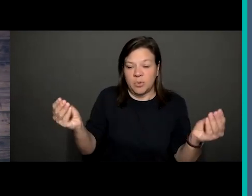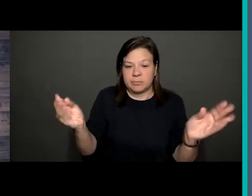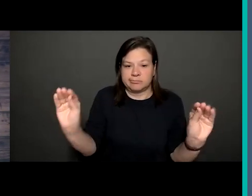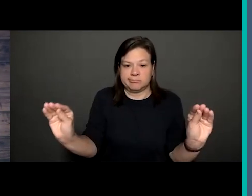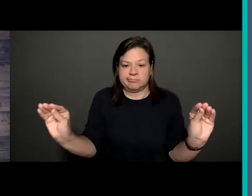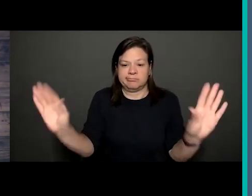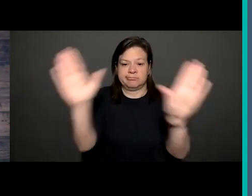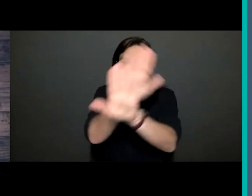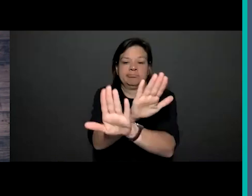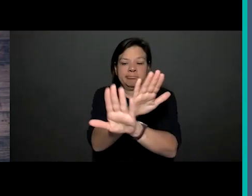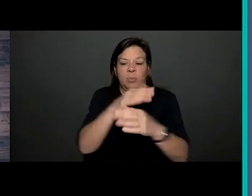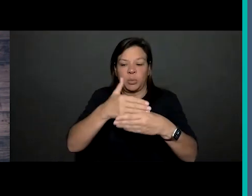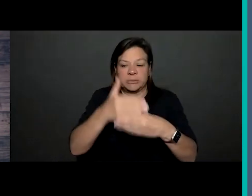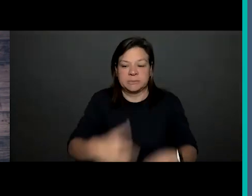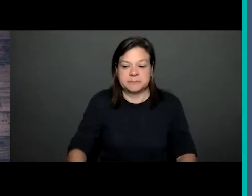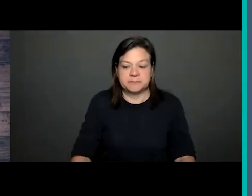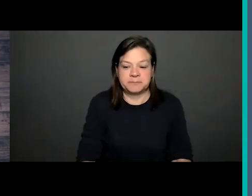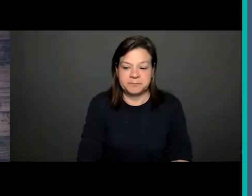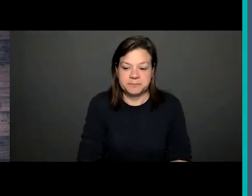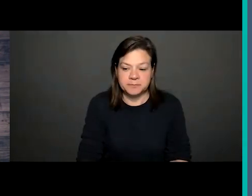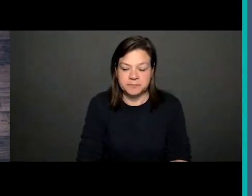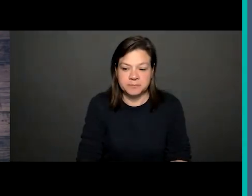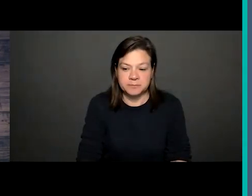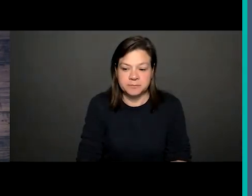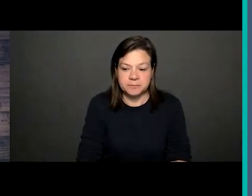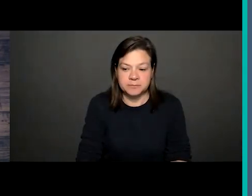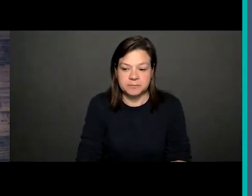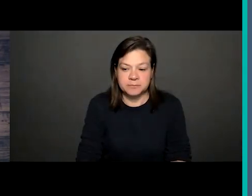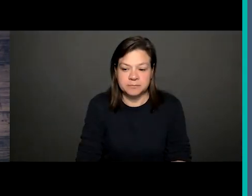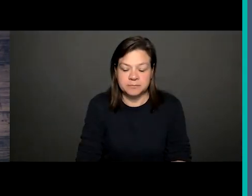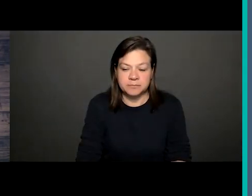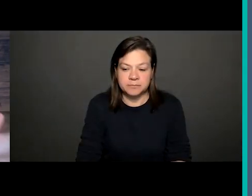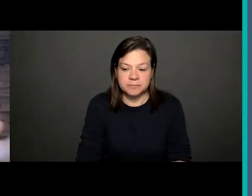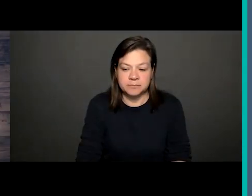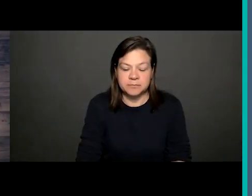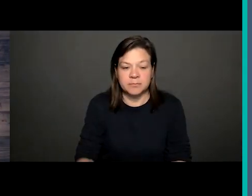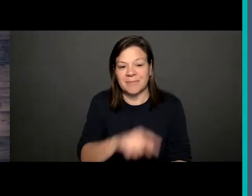WHAT IT'S DONE, IT CREATED A CRM VIEW FOR YOUR NEW SUMMER CAMP'S OBJECT.